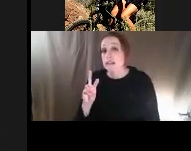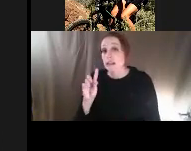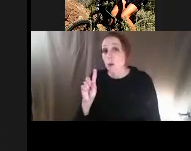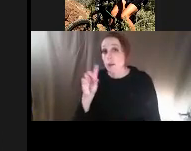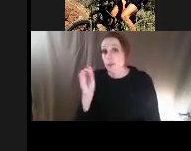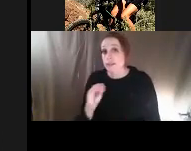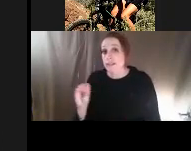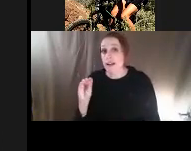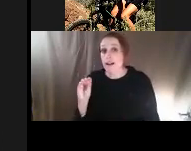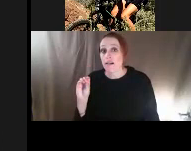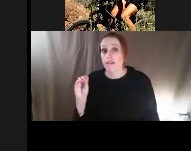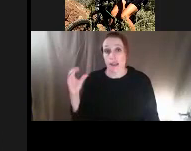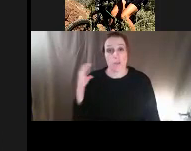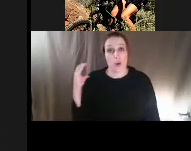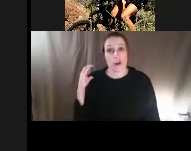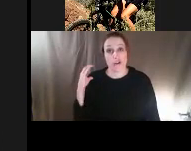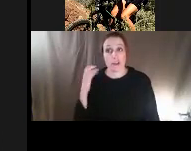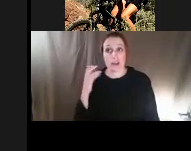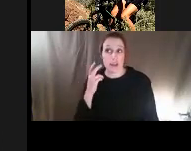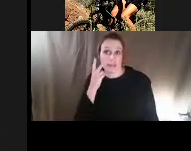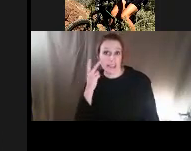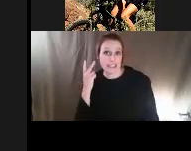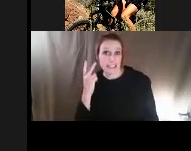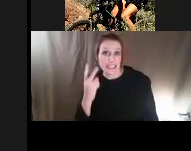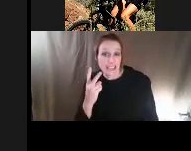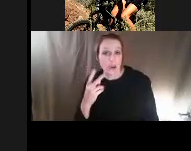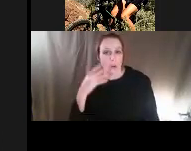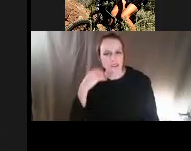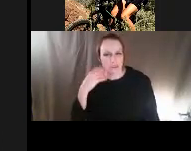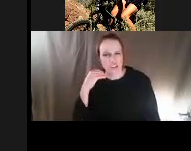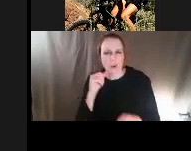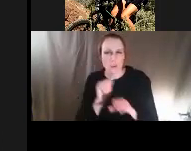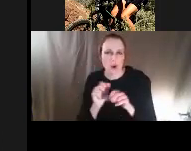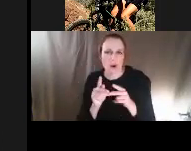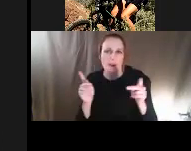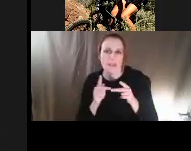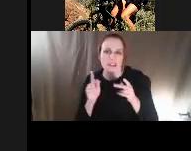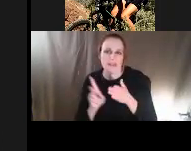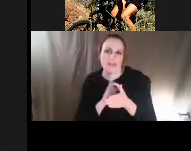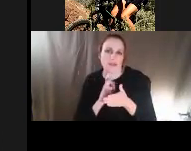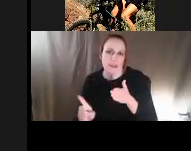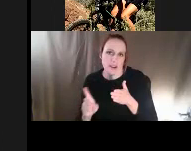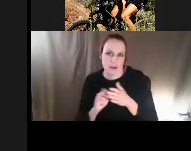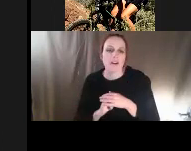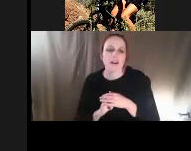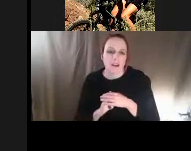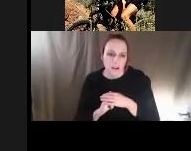some workplace discrimination based on age, race, gender, or sexual orientation.